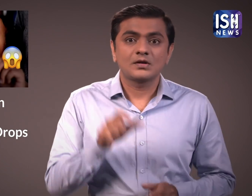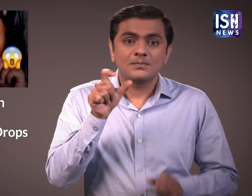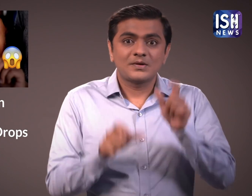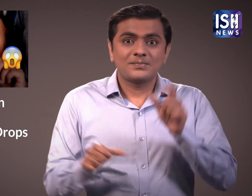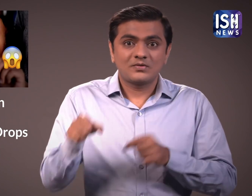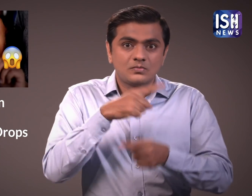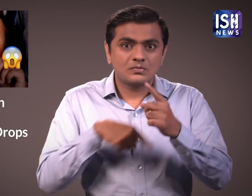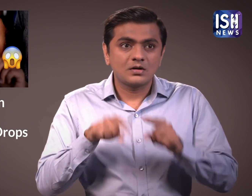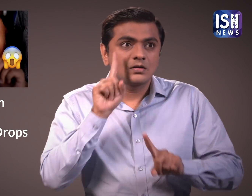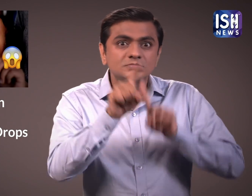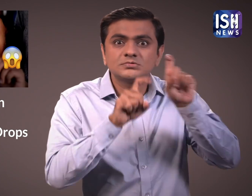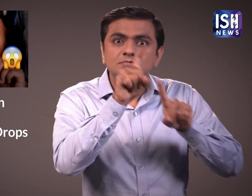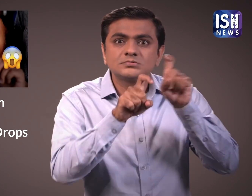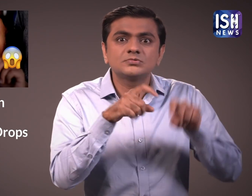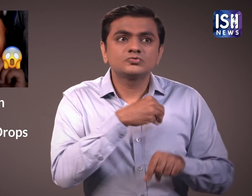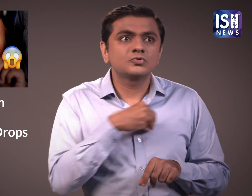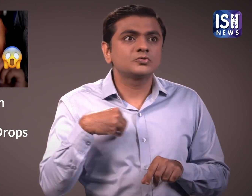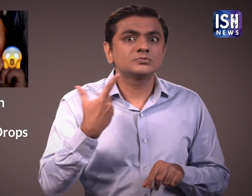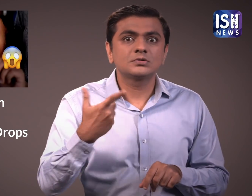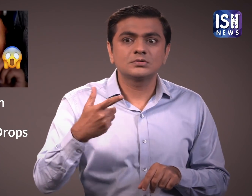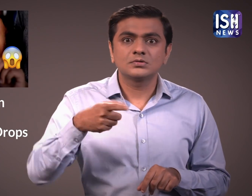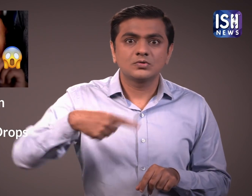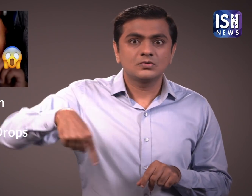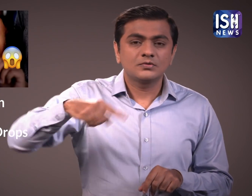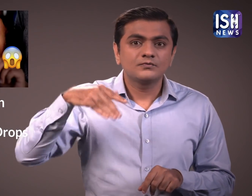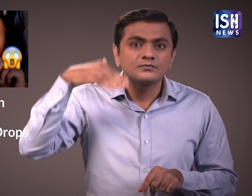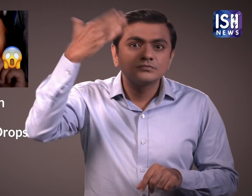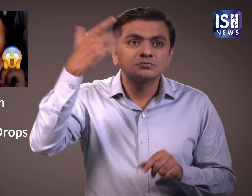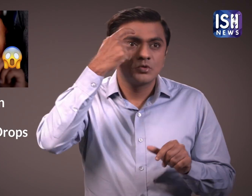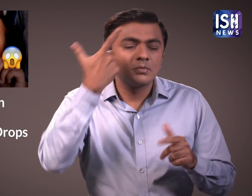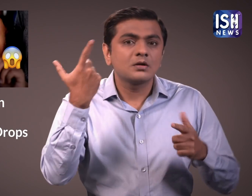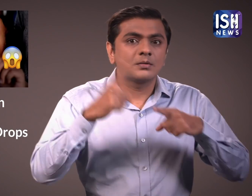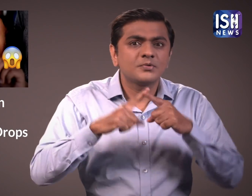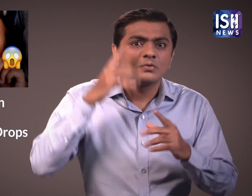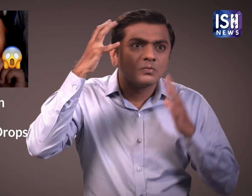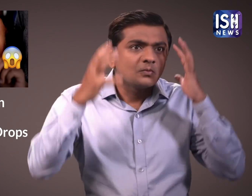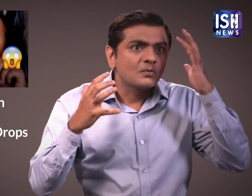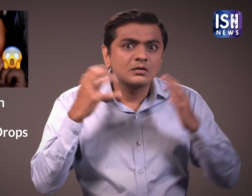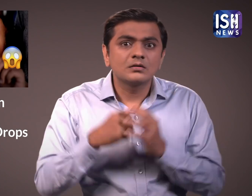When asked about the possible repercussions of oral intake of hand-sanitizing liquids,